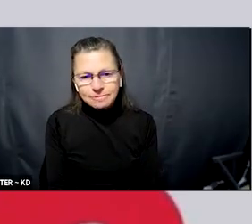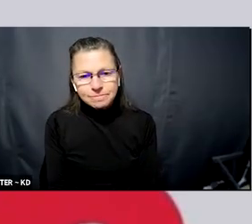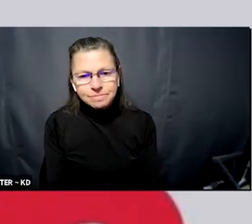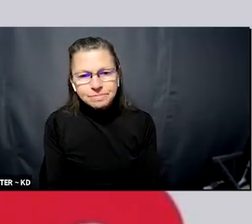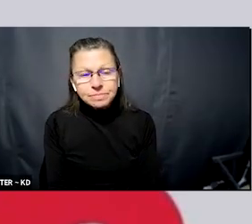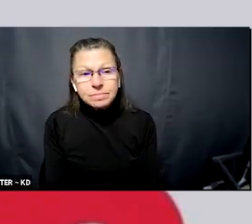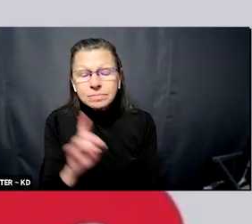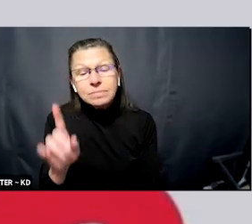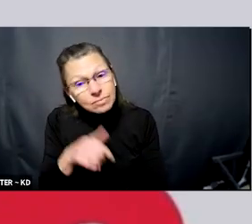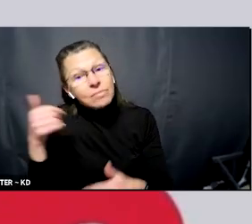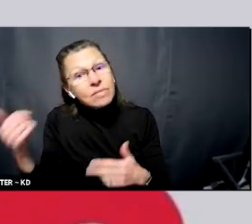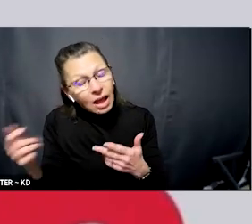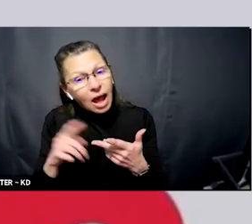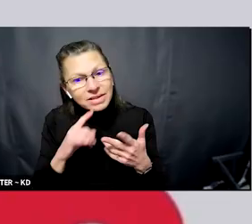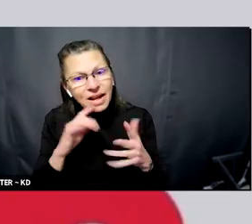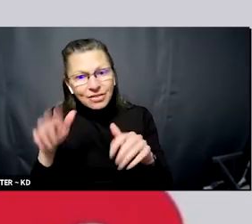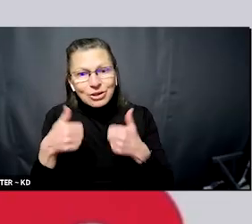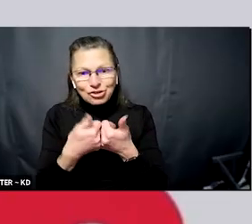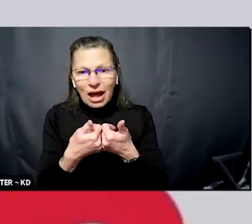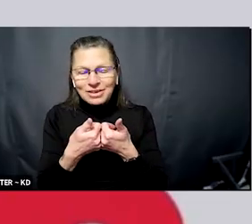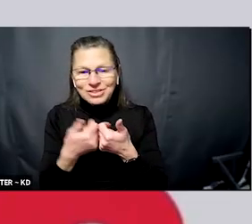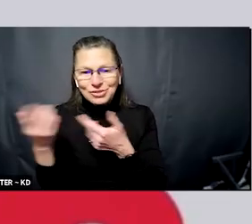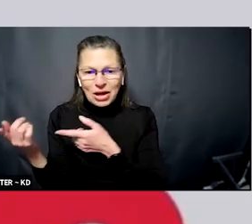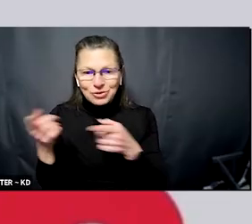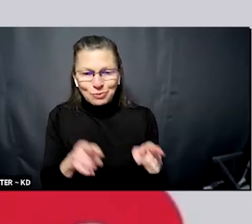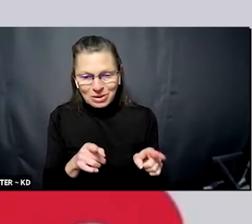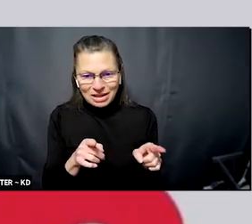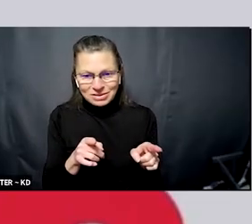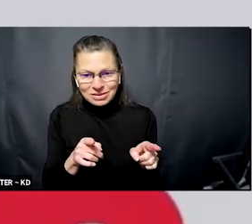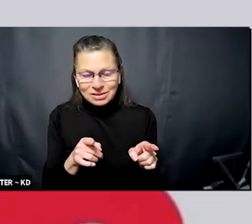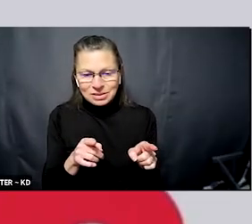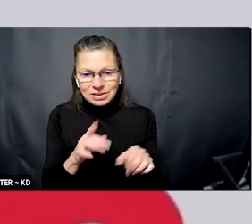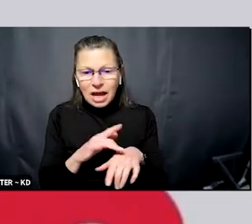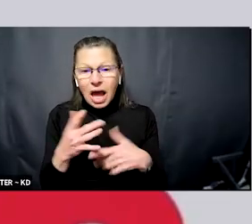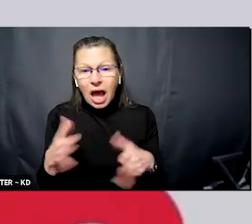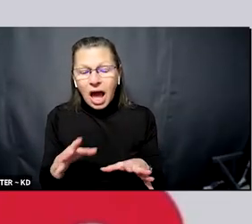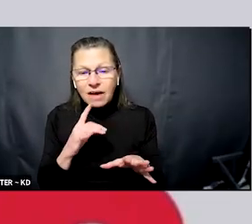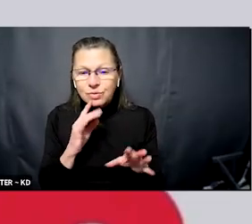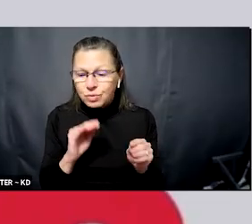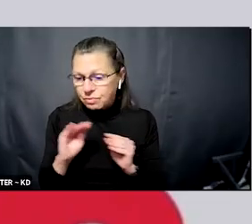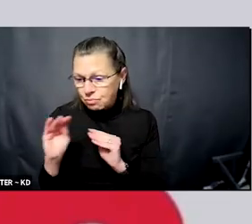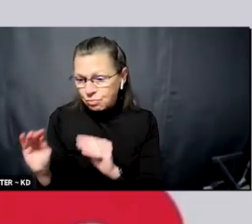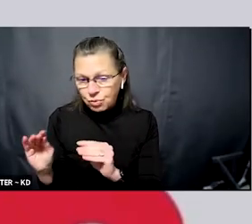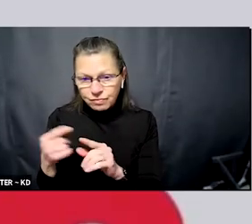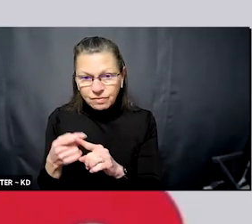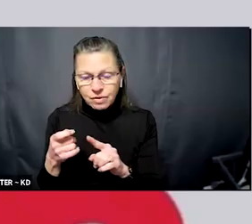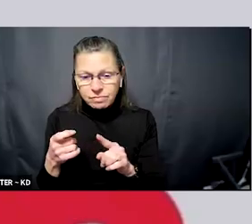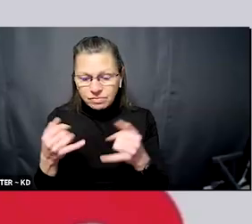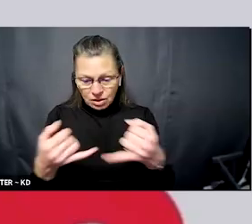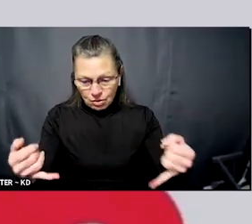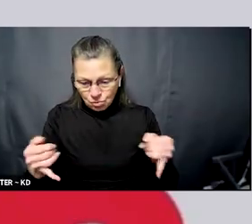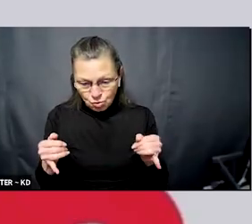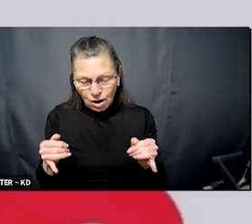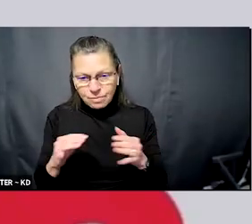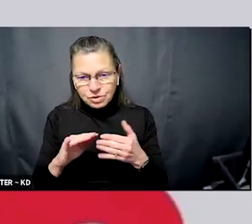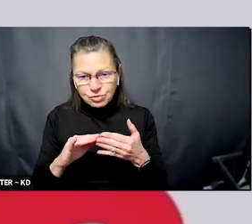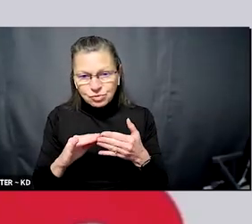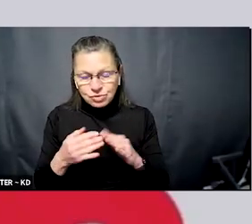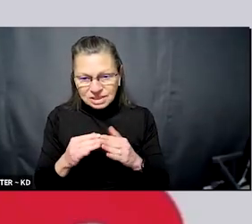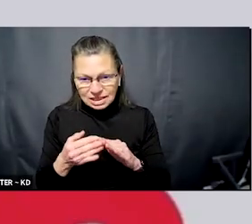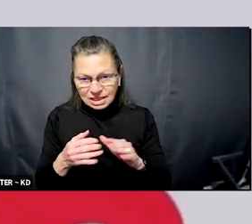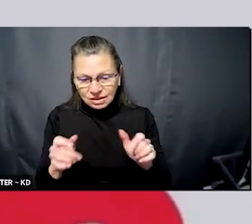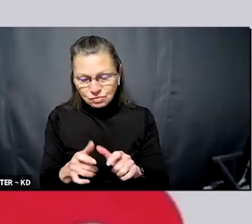took place was after we moved from the parameters of the city to county. Well, it was a challenge,